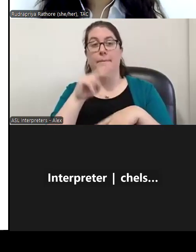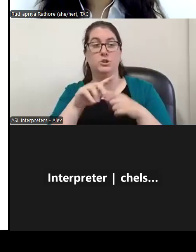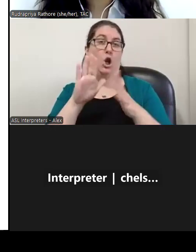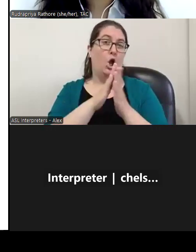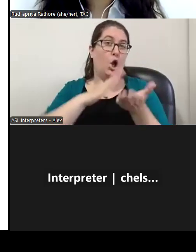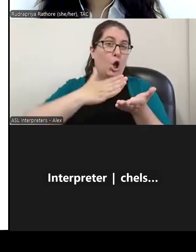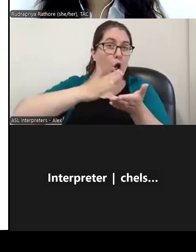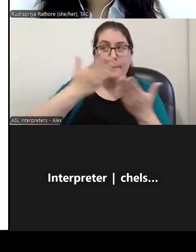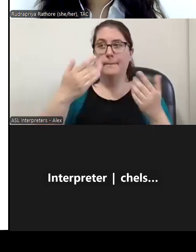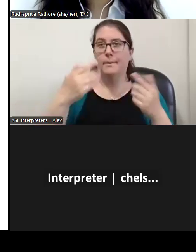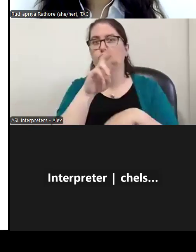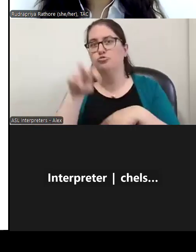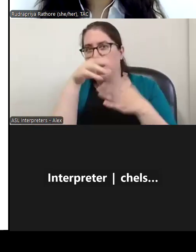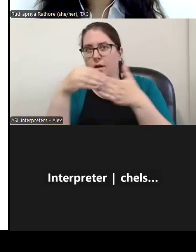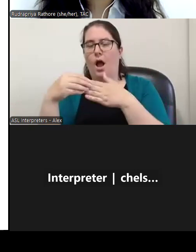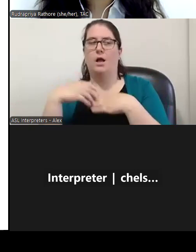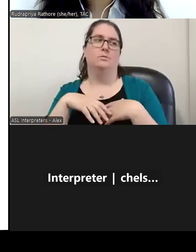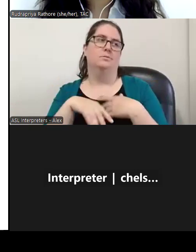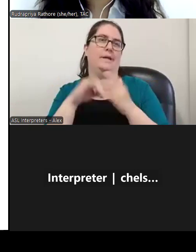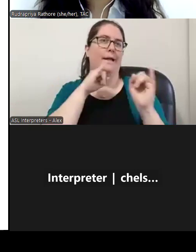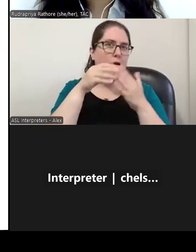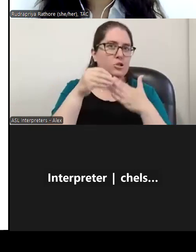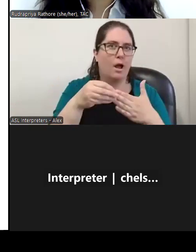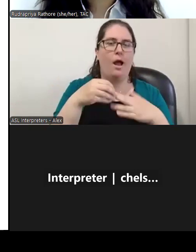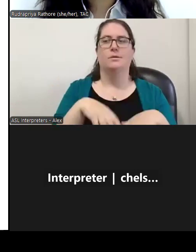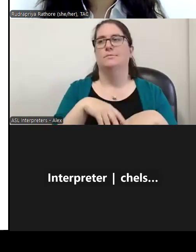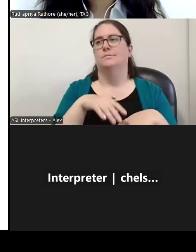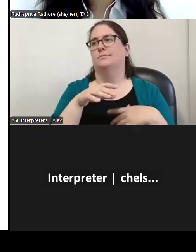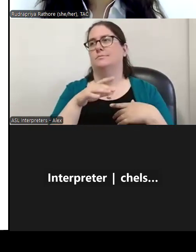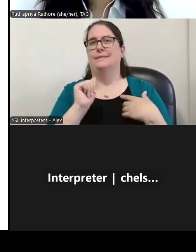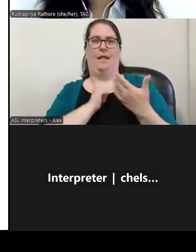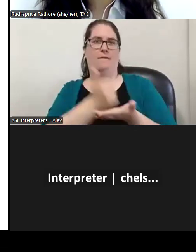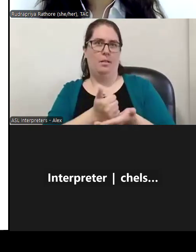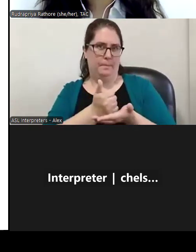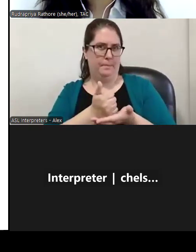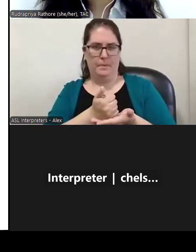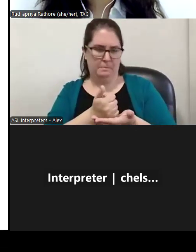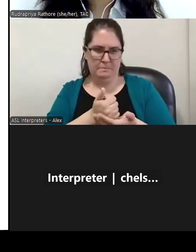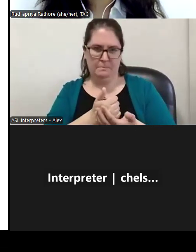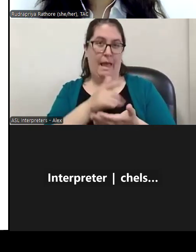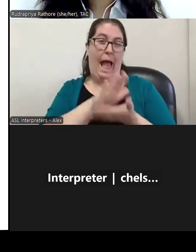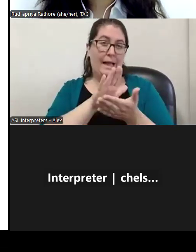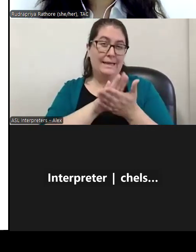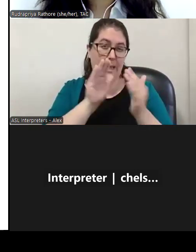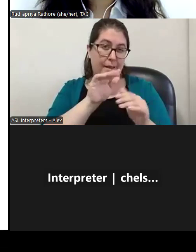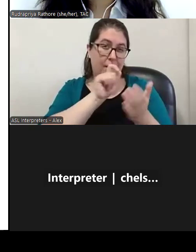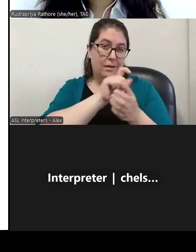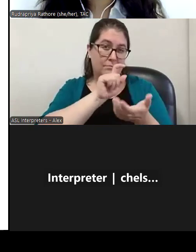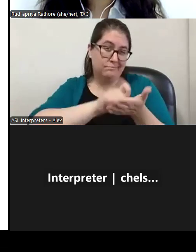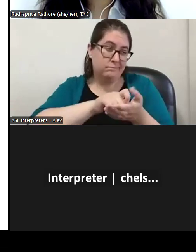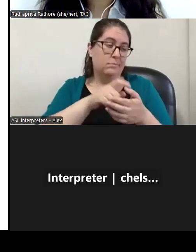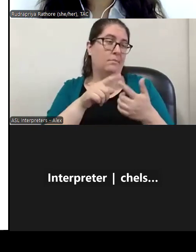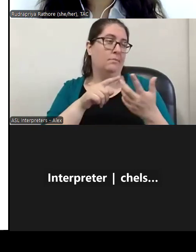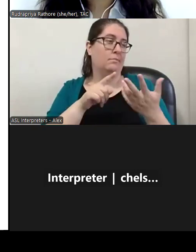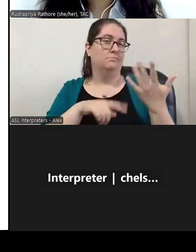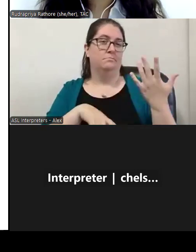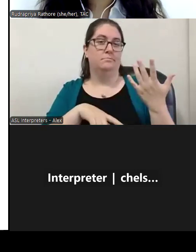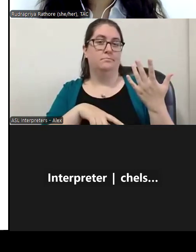travel guides instruction guides uh self-help books academic works um as well as anthologies